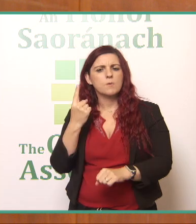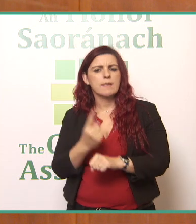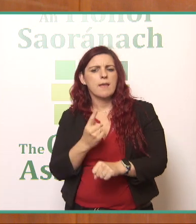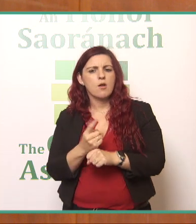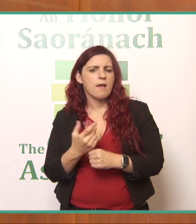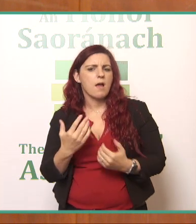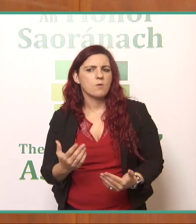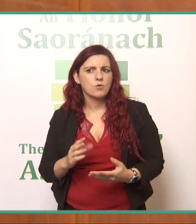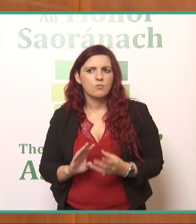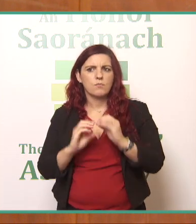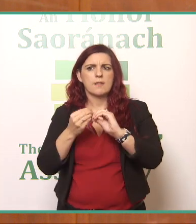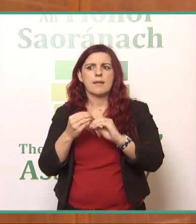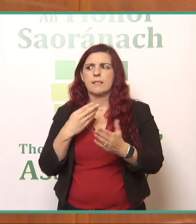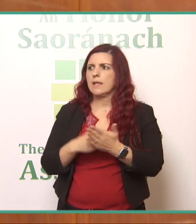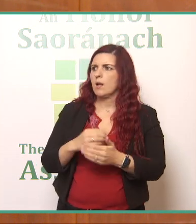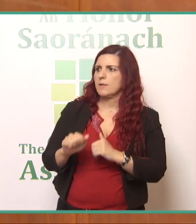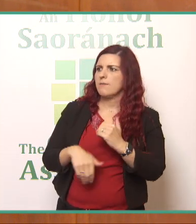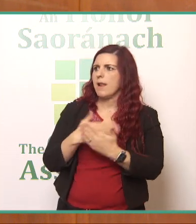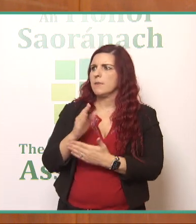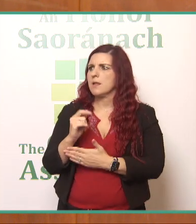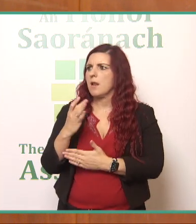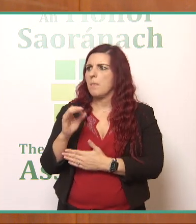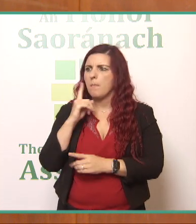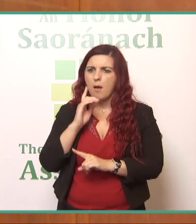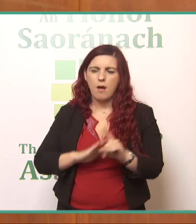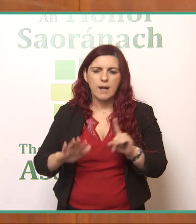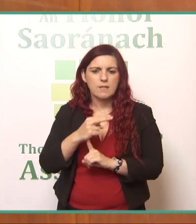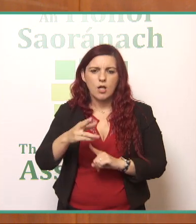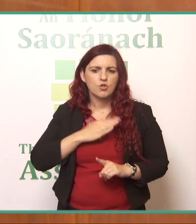create economic development in bar glands other than Turf cutting that doesn't cause